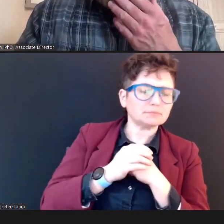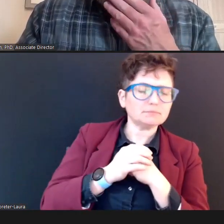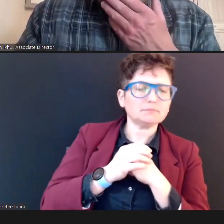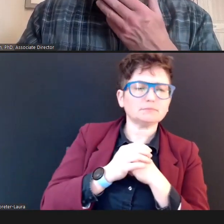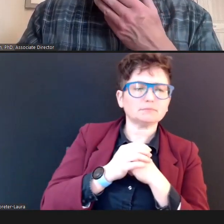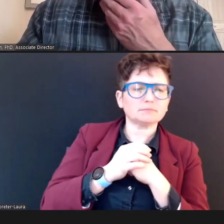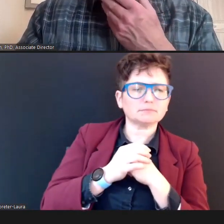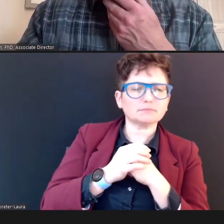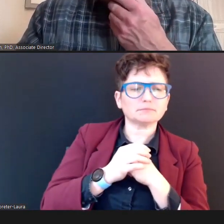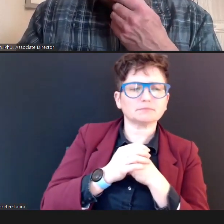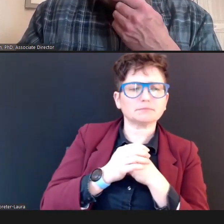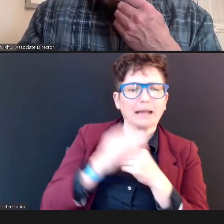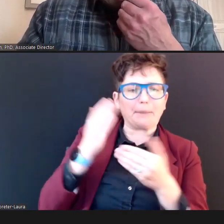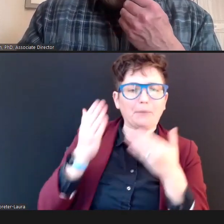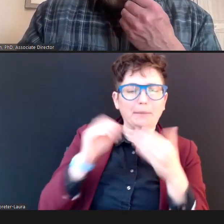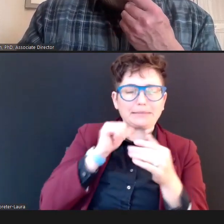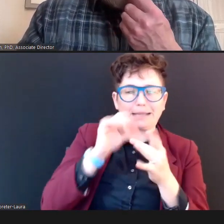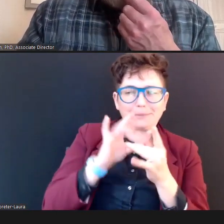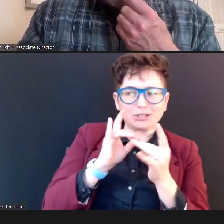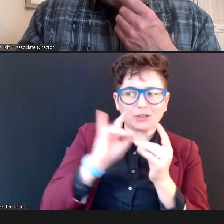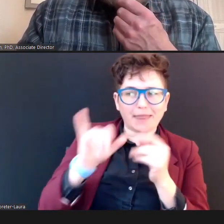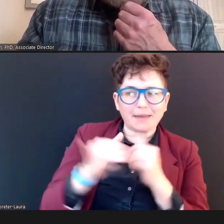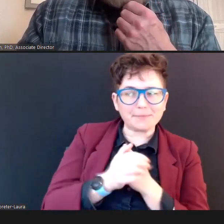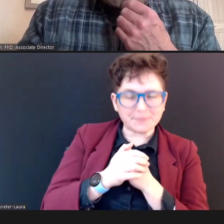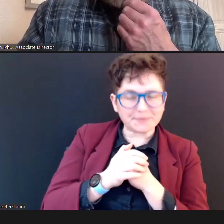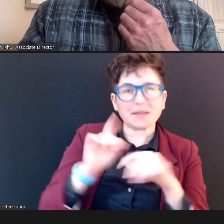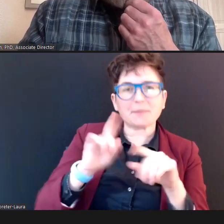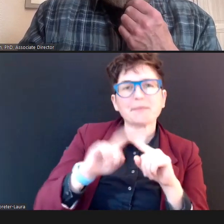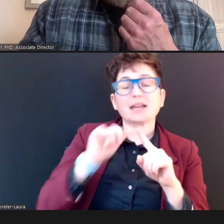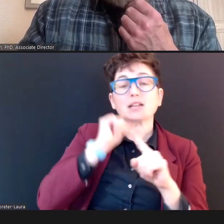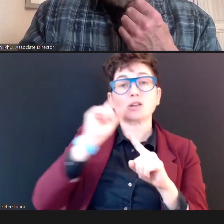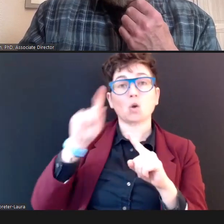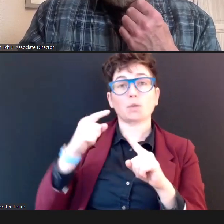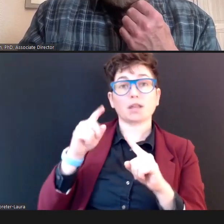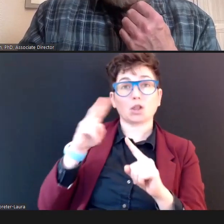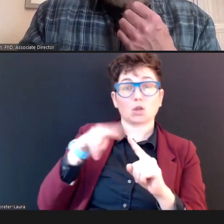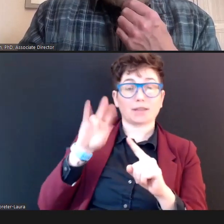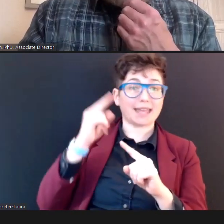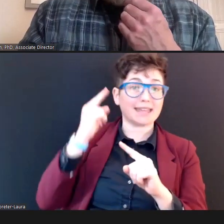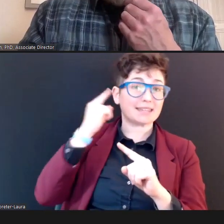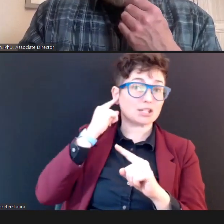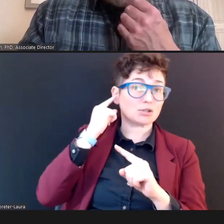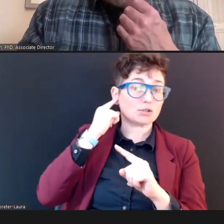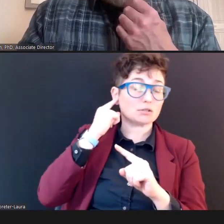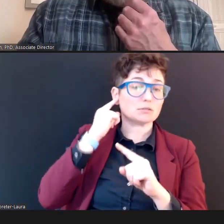probably neglected to say this then but